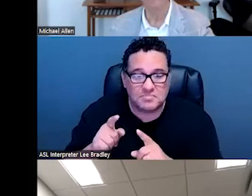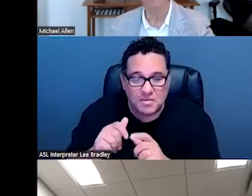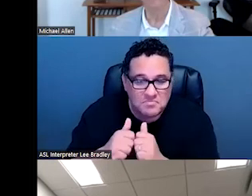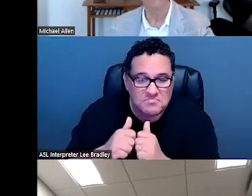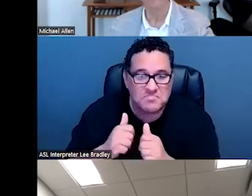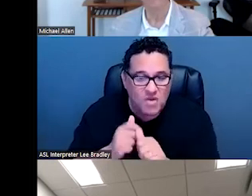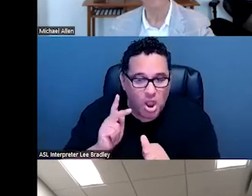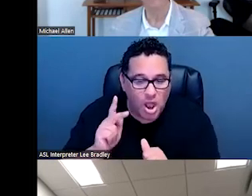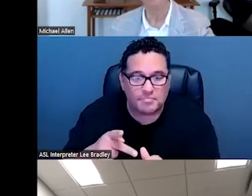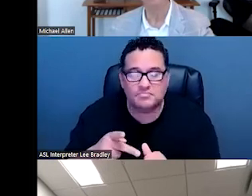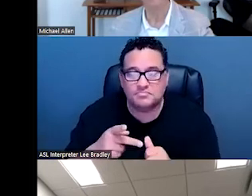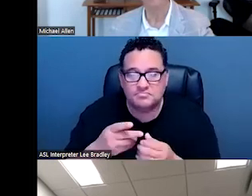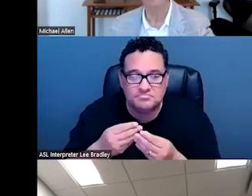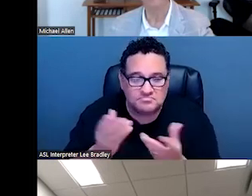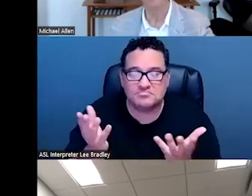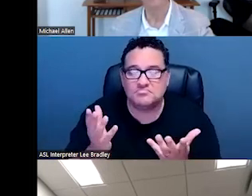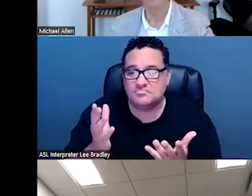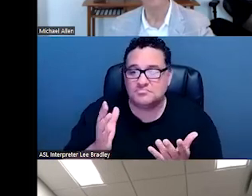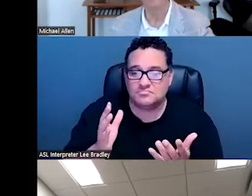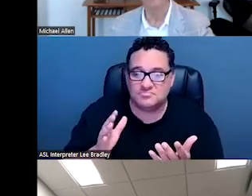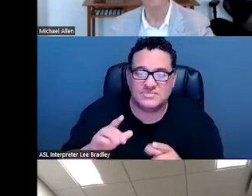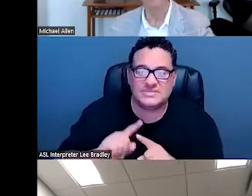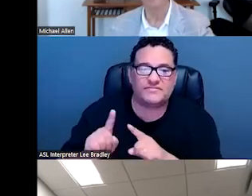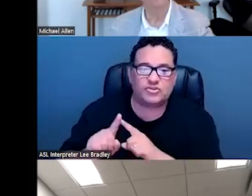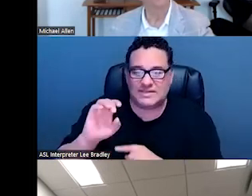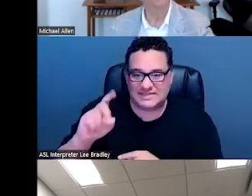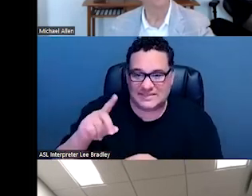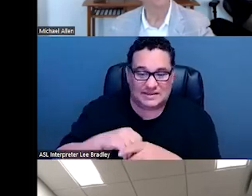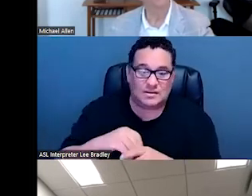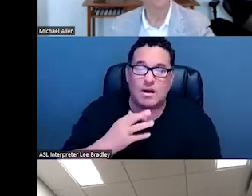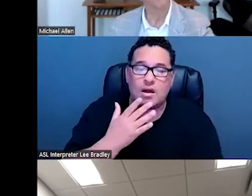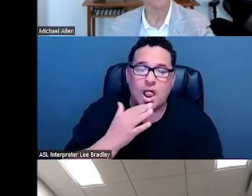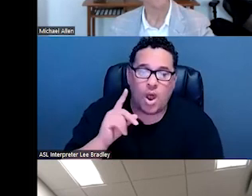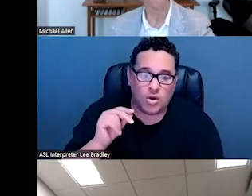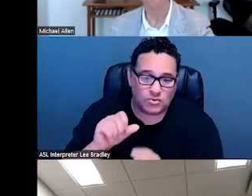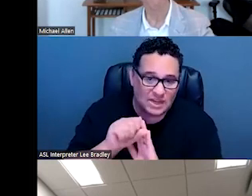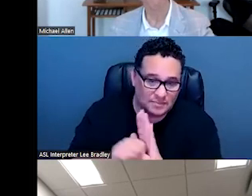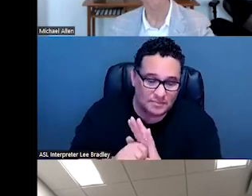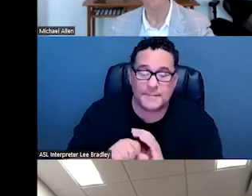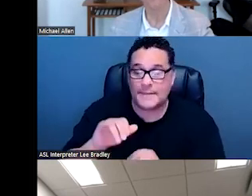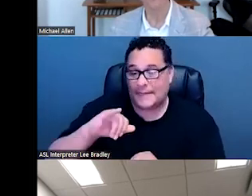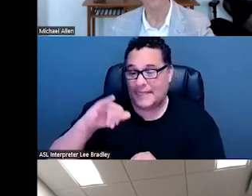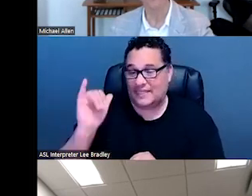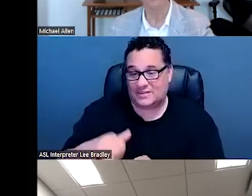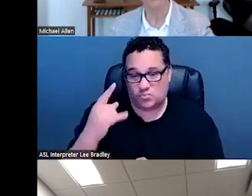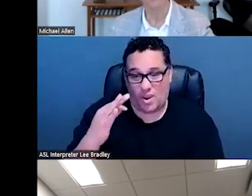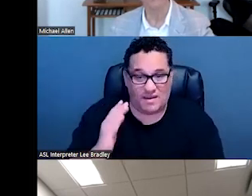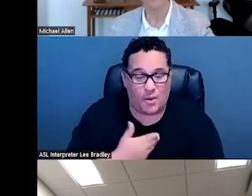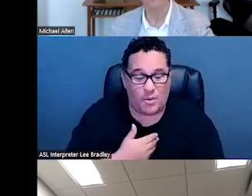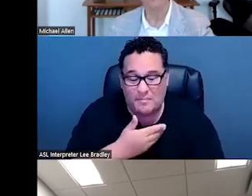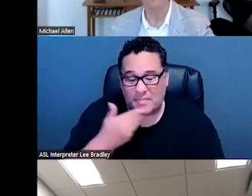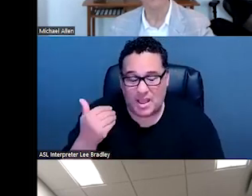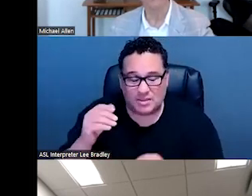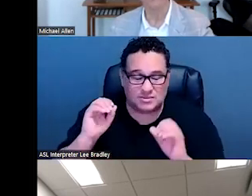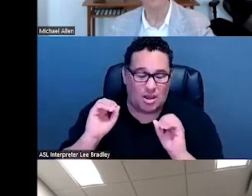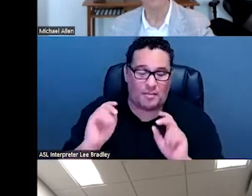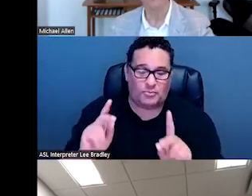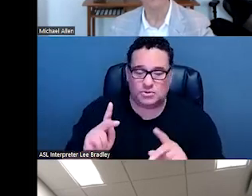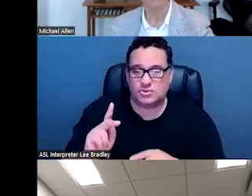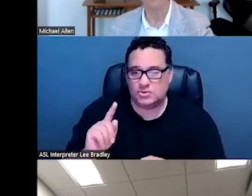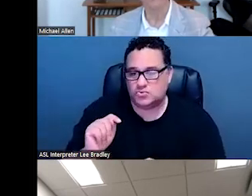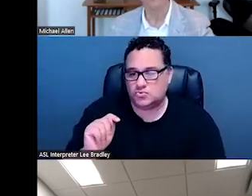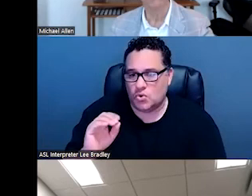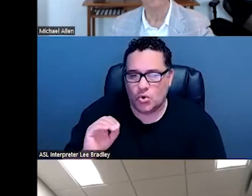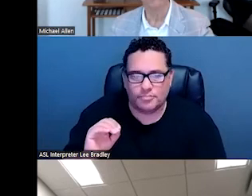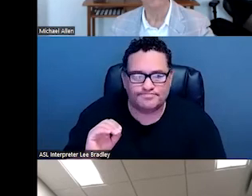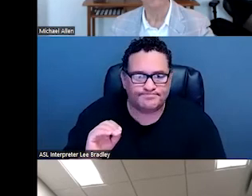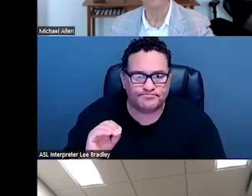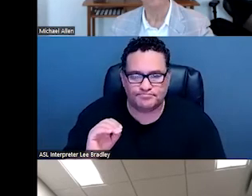STATE OF COLORADO. YOU KNOW, THIS IS ONE OF OUR BEST OPPORTUNITIES TO MOVE, TO MOVE THAT FORWARD.